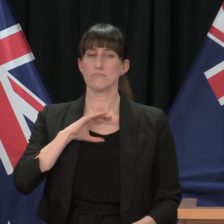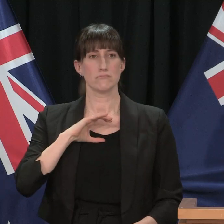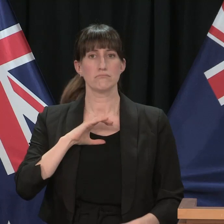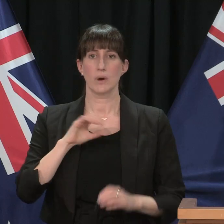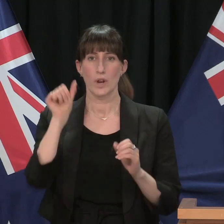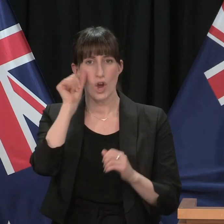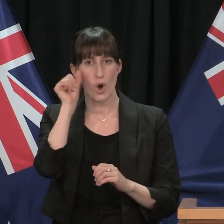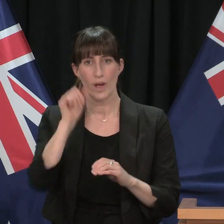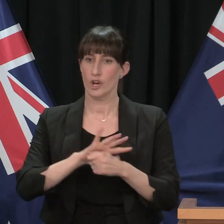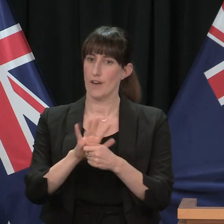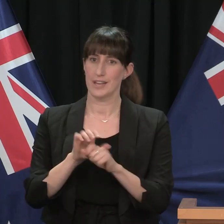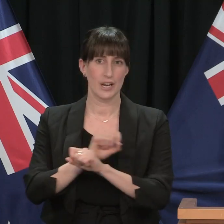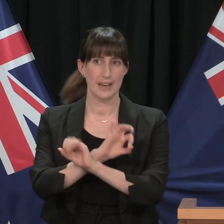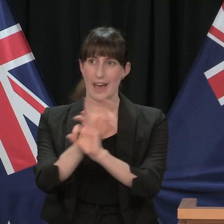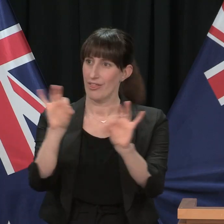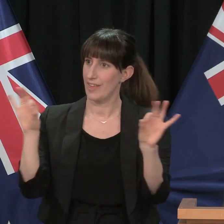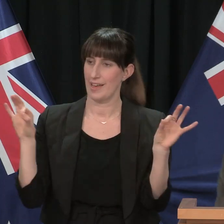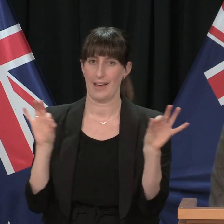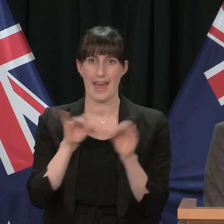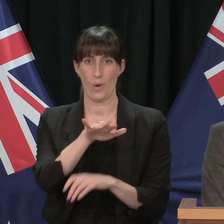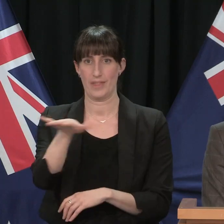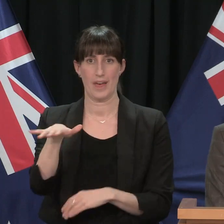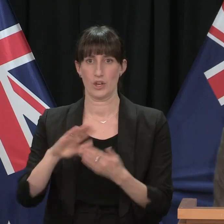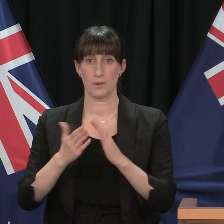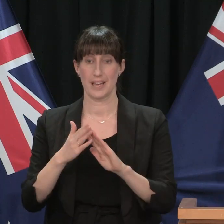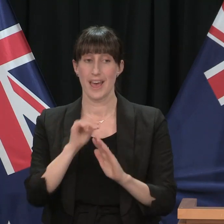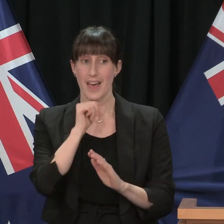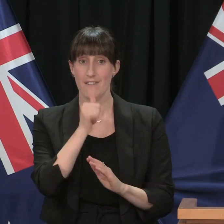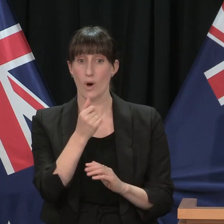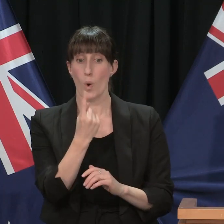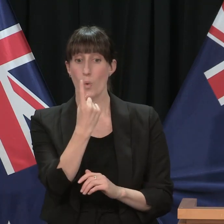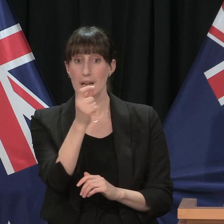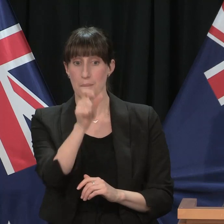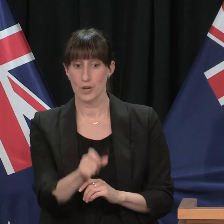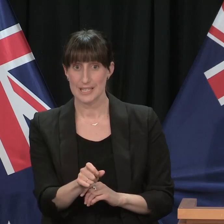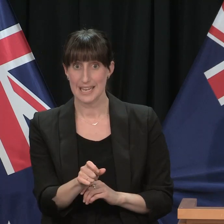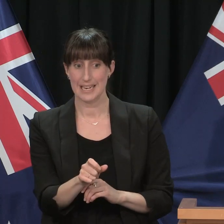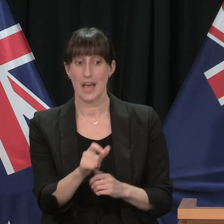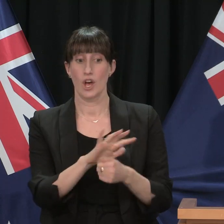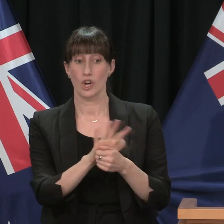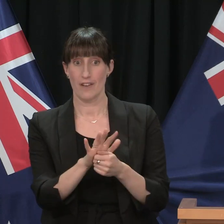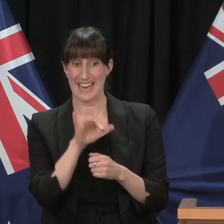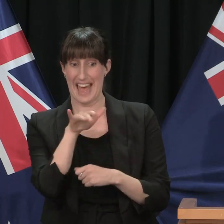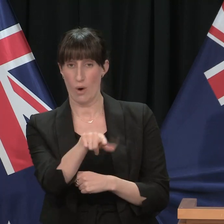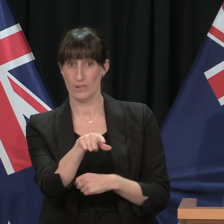confident there is no community transmission of the virus in New Zealand. A single case outside of